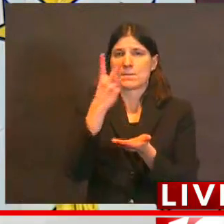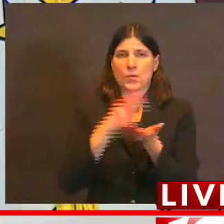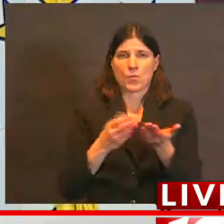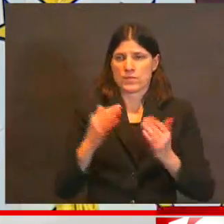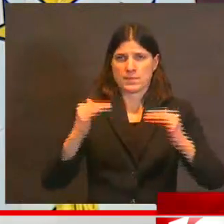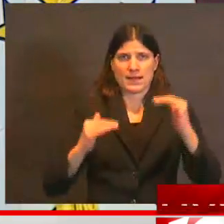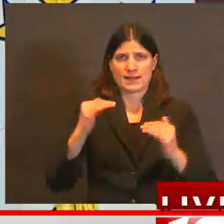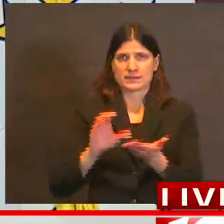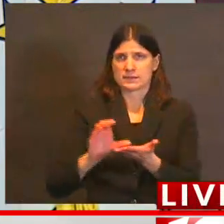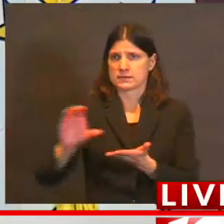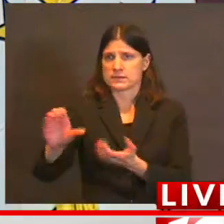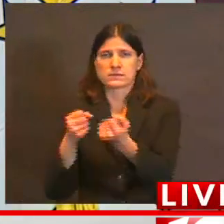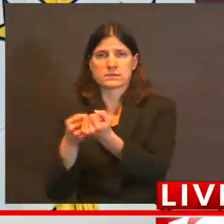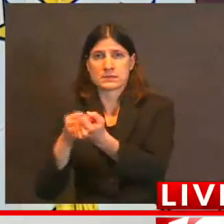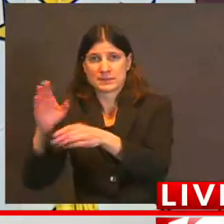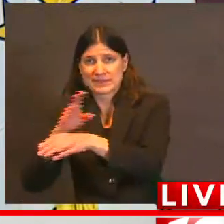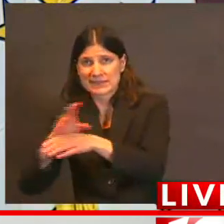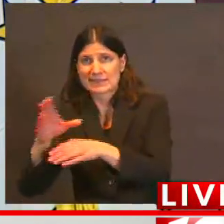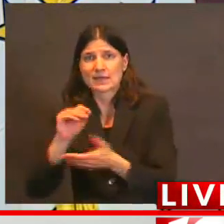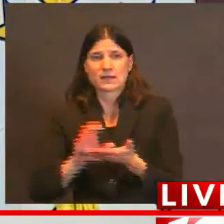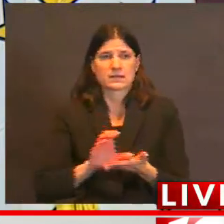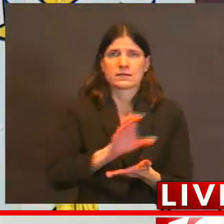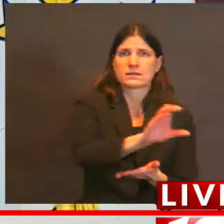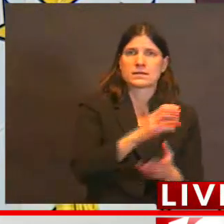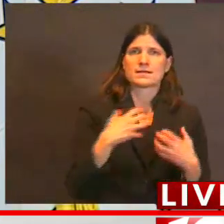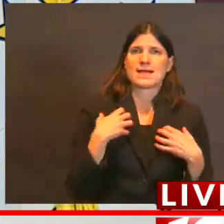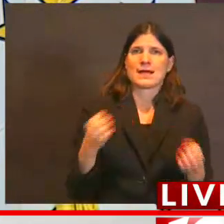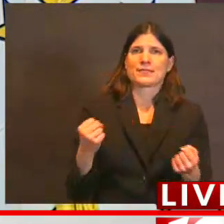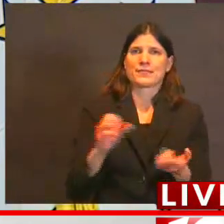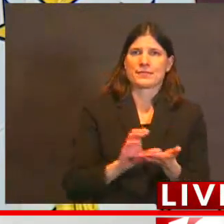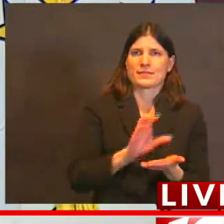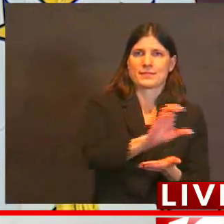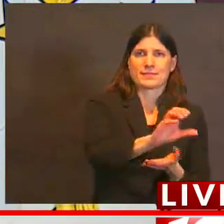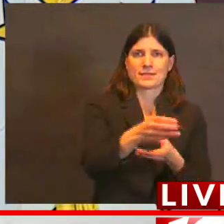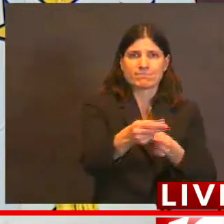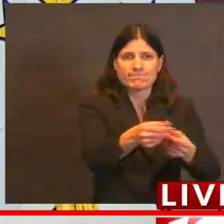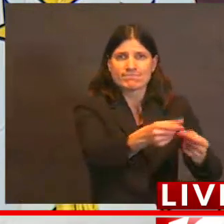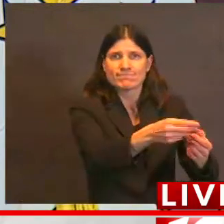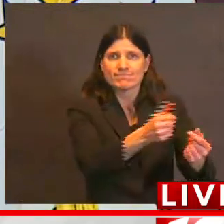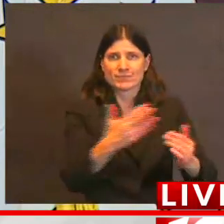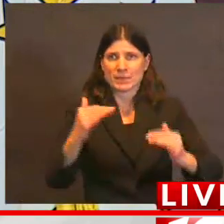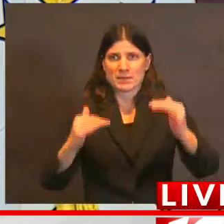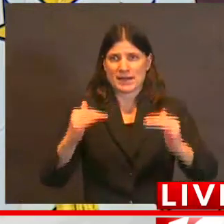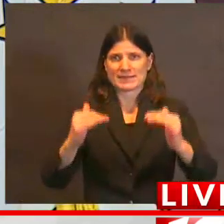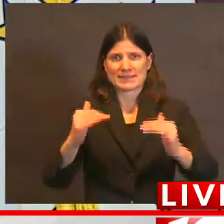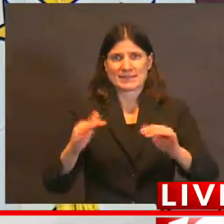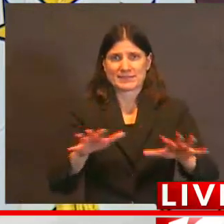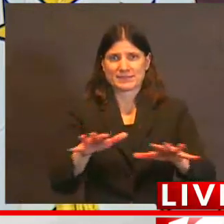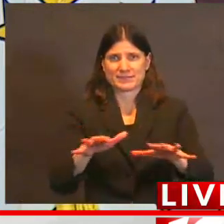BALANCE WHAT THE FEDERAL GOVERNMENT OFFERS BE SUPPORTIVE TO BUSINESSES AND BE AS A PROUD RHODE ISLAND ARE